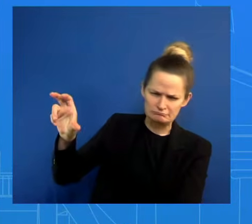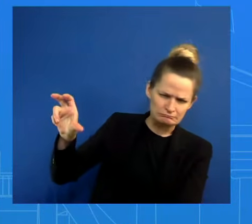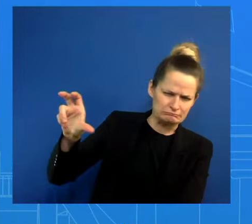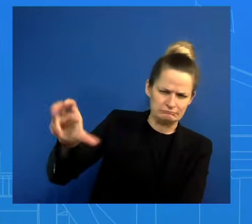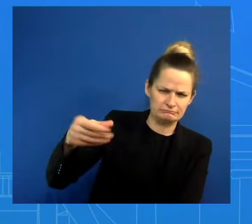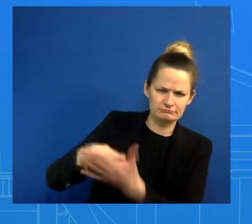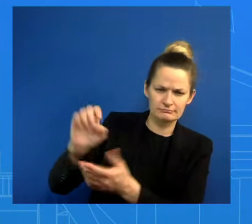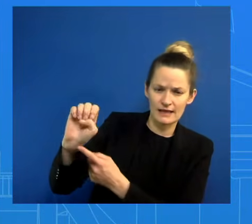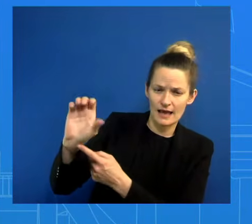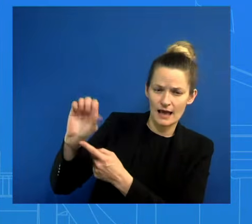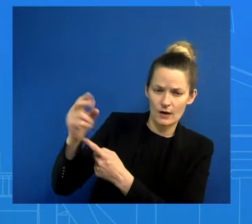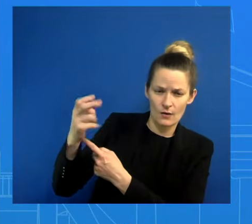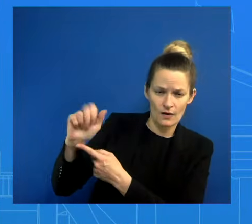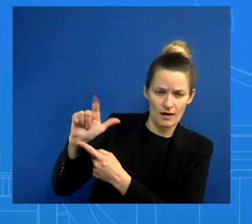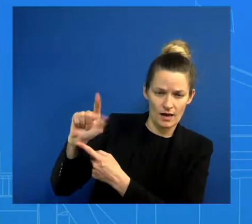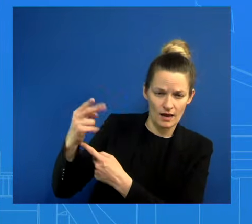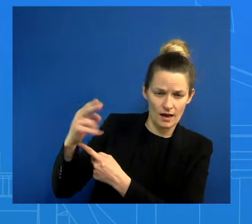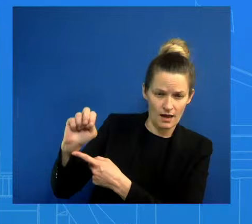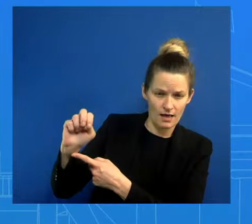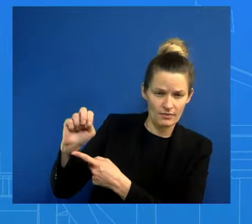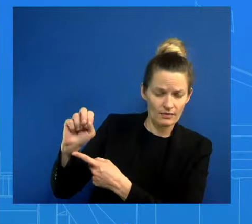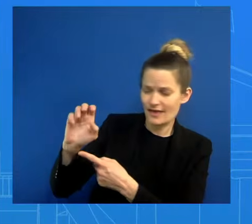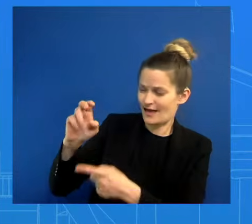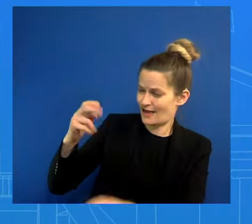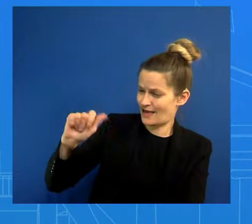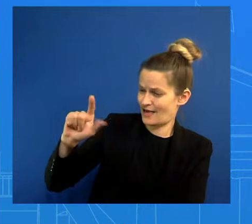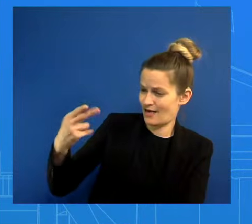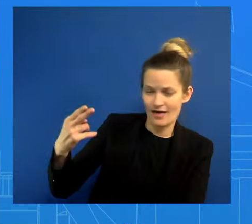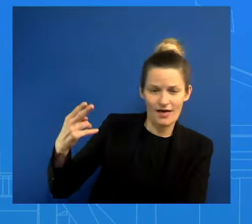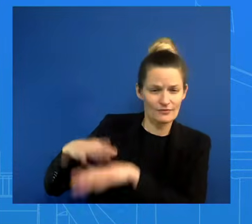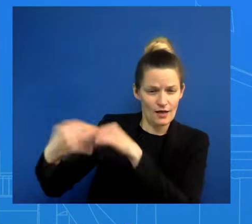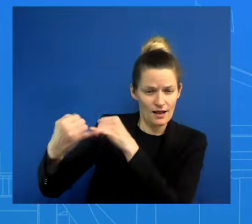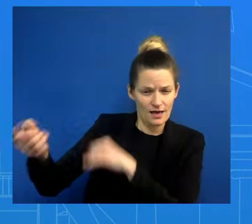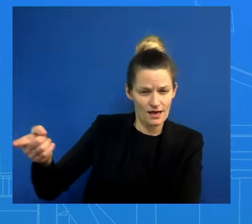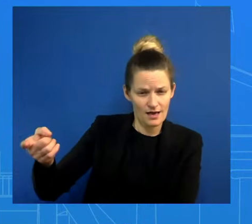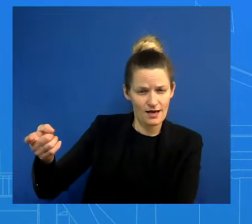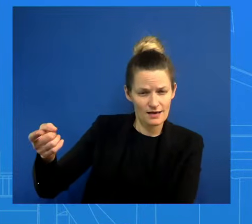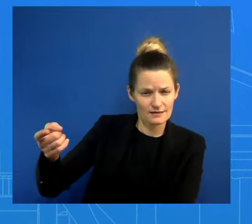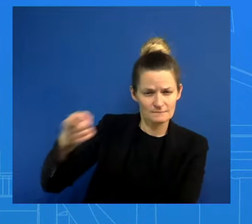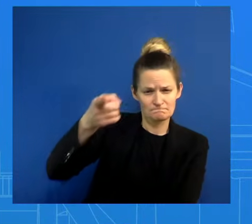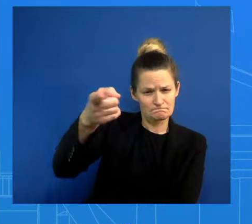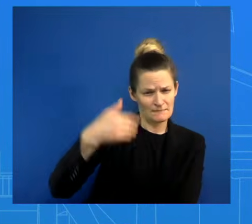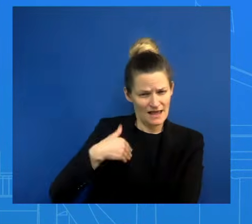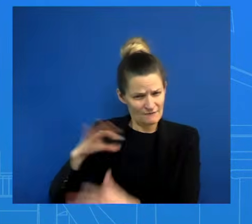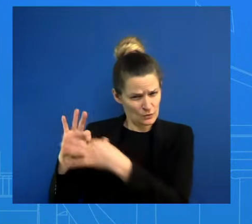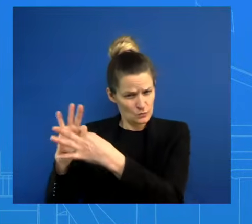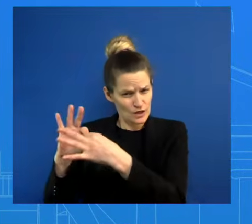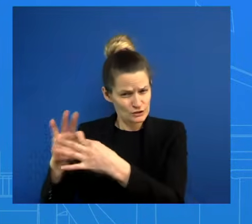And if you're not able to speak to that, I was wondering if you could perhaps invite Dr. Fauci back here to take some more questions.